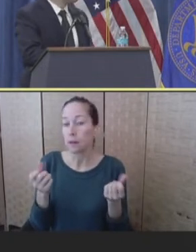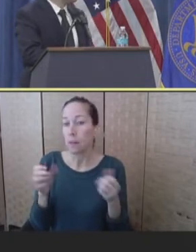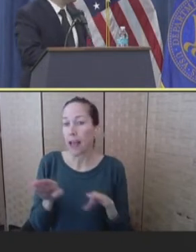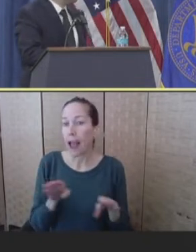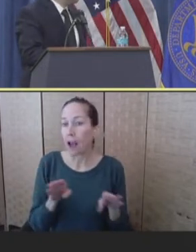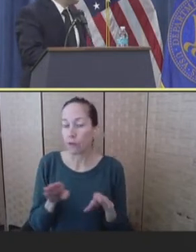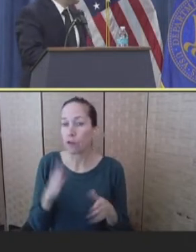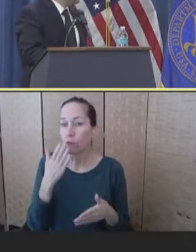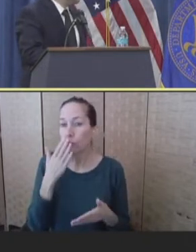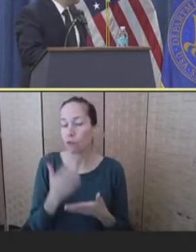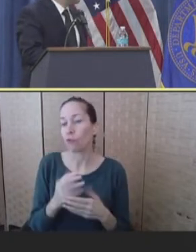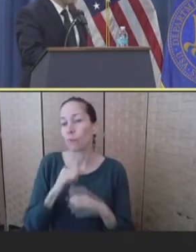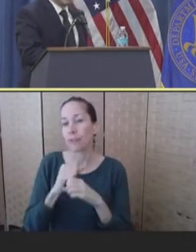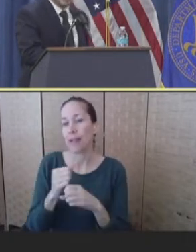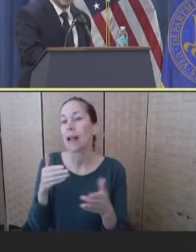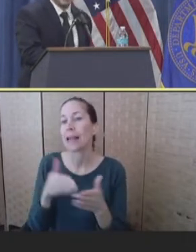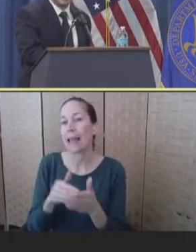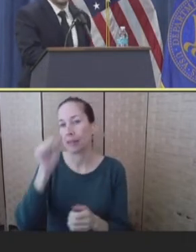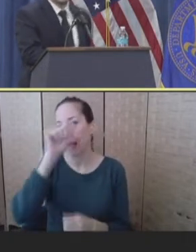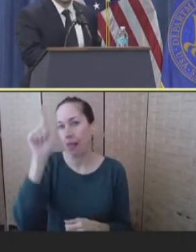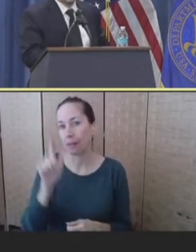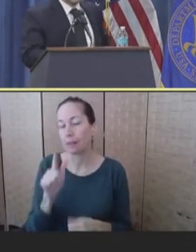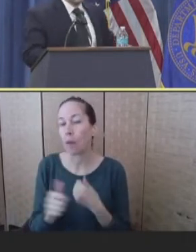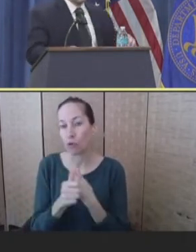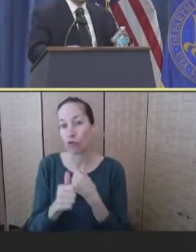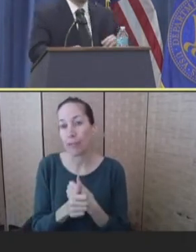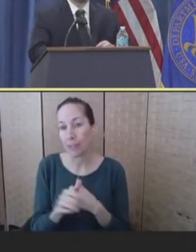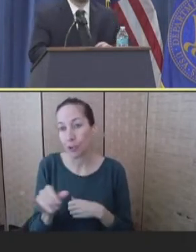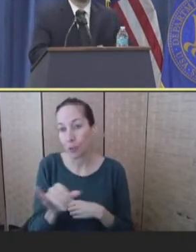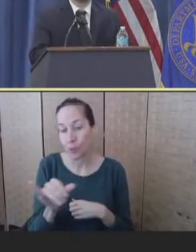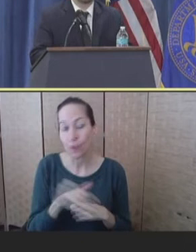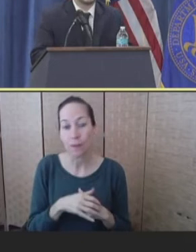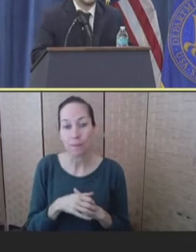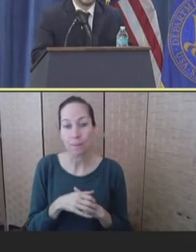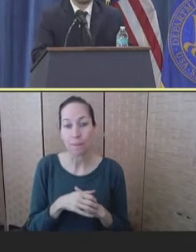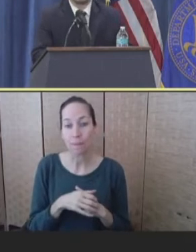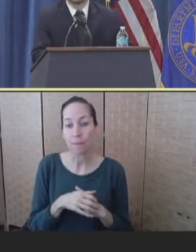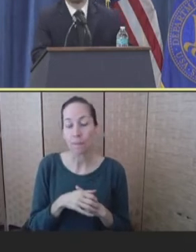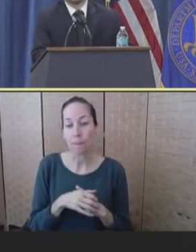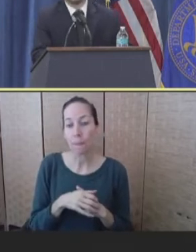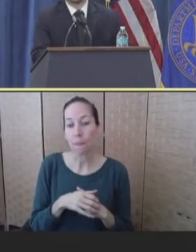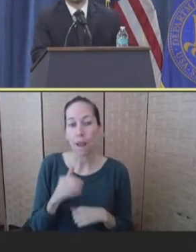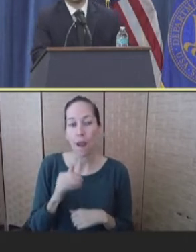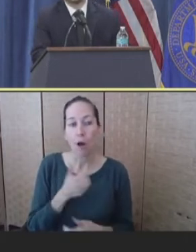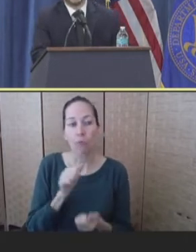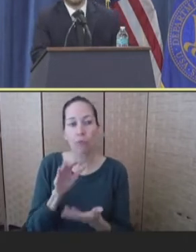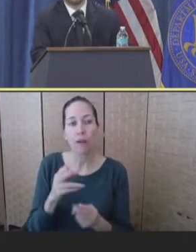So, ultimately, the approach that we took was something called propensity score matching, the PSM.